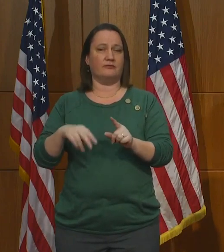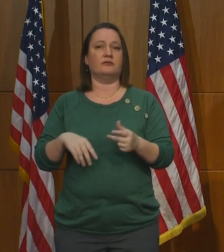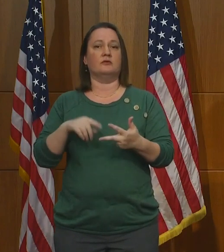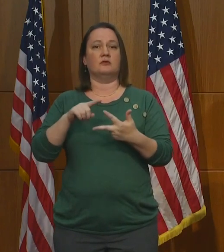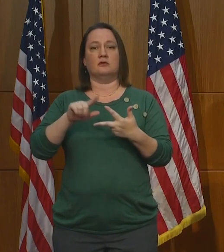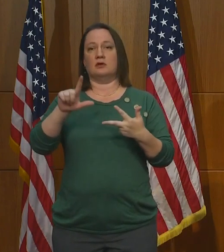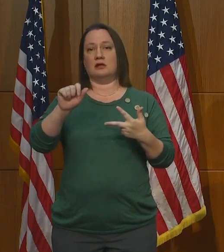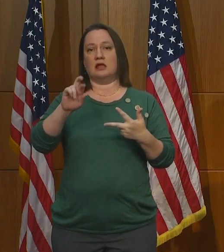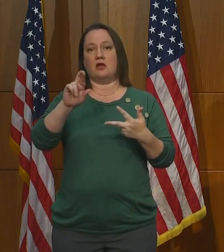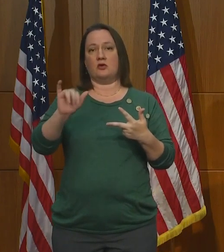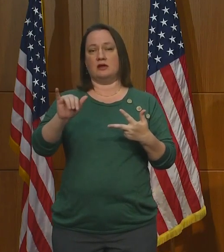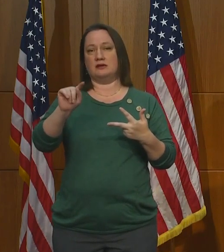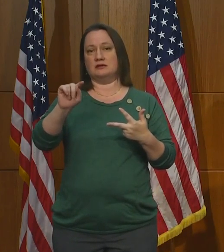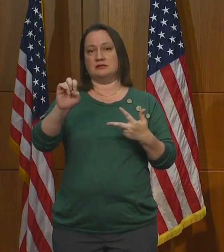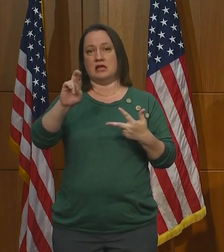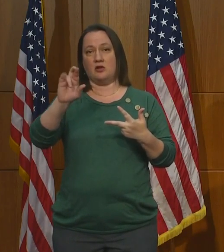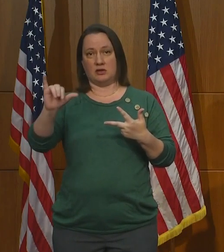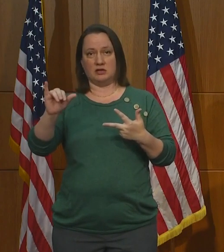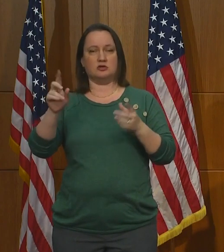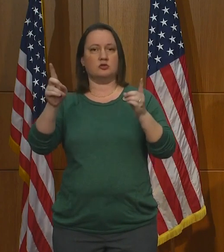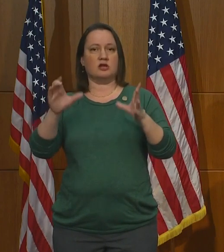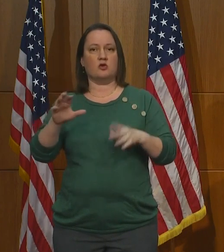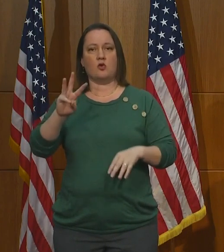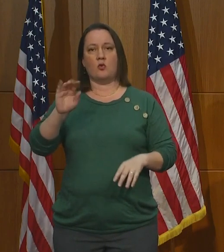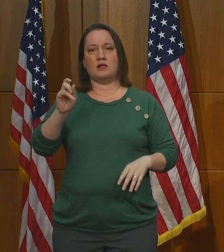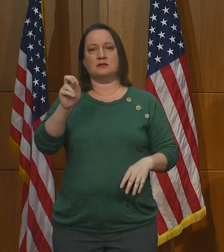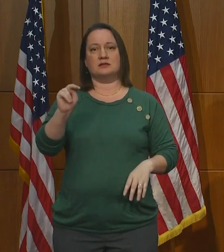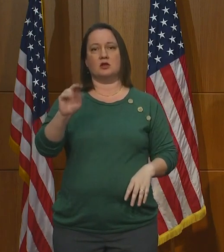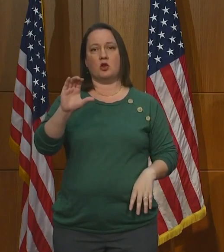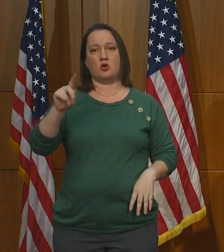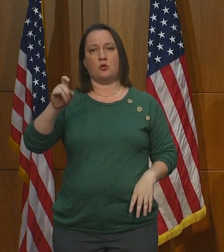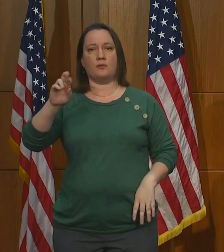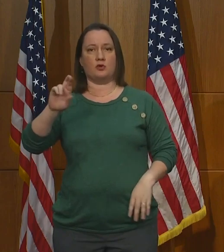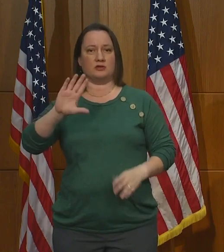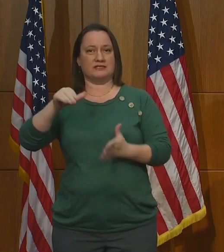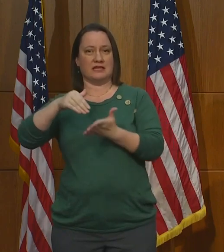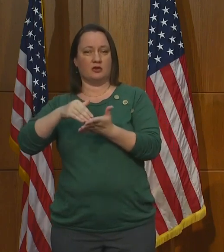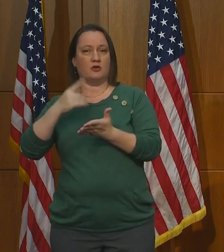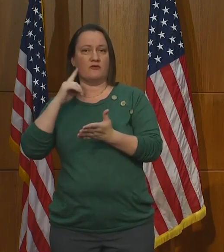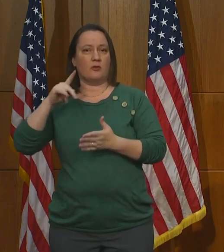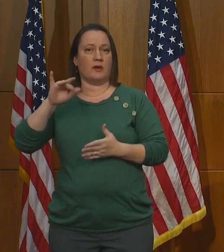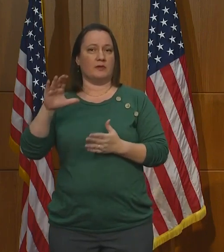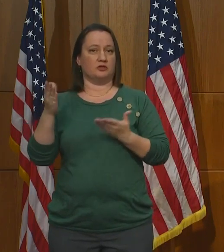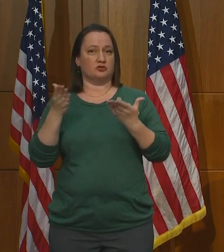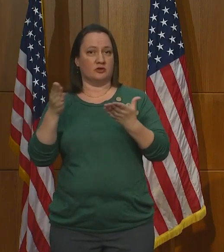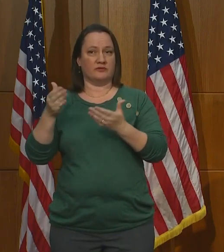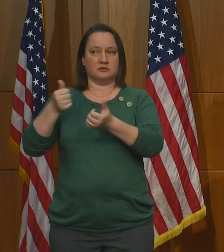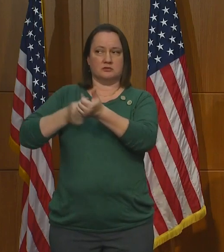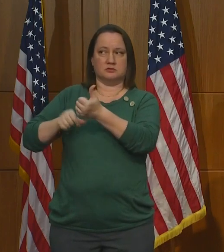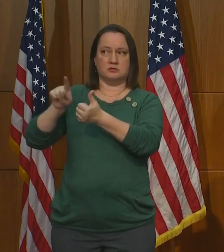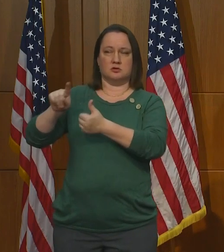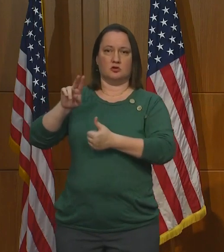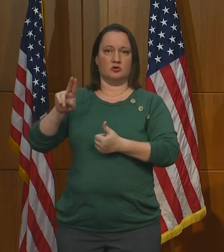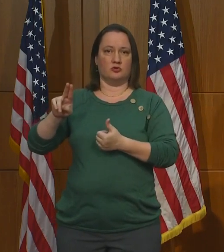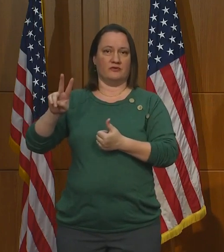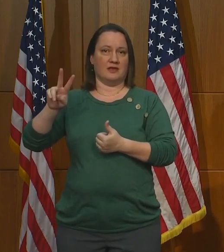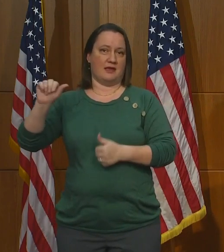CRIME COMMISSION'S WORK. I'M ALSO APPOINTING LARRY TERRY THE DIRECTOR OF THE WELDON COOPER